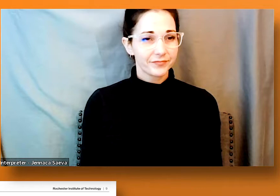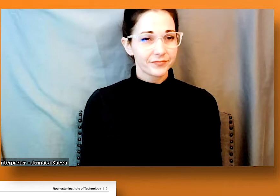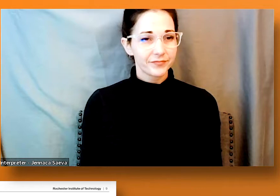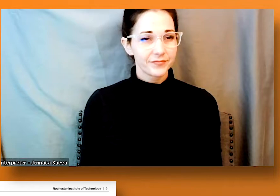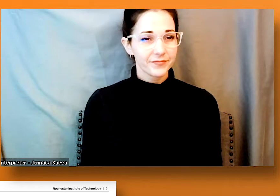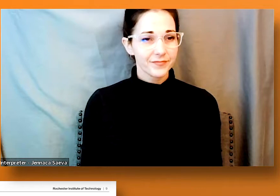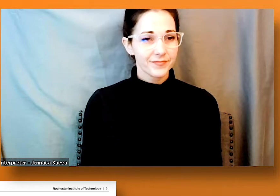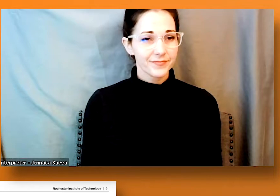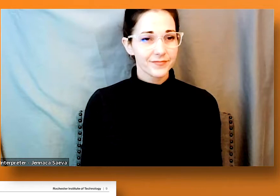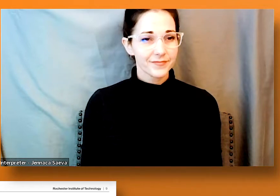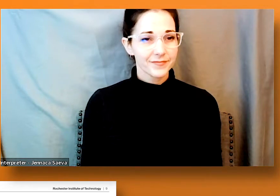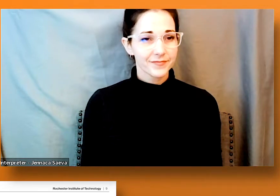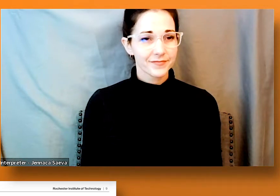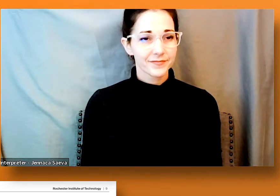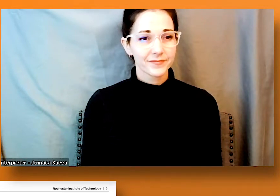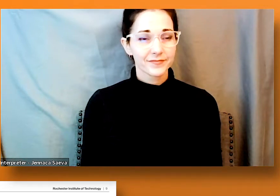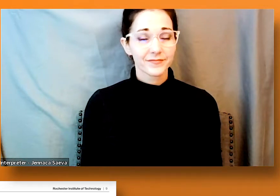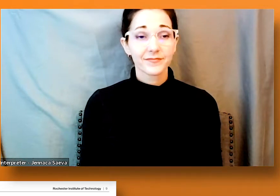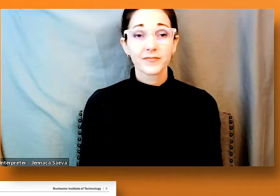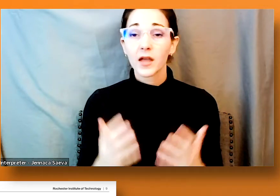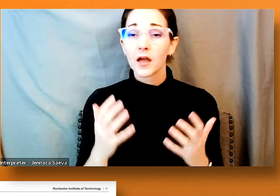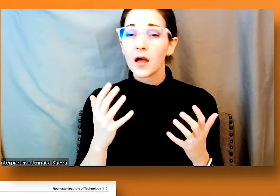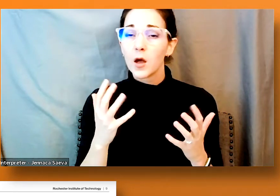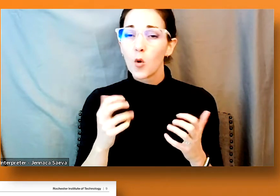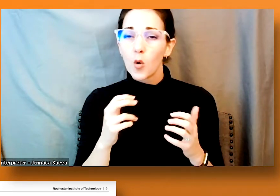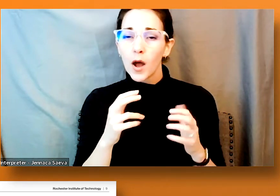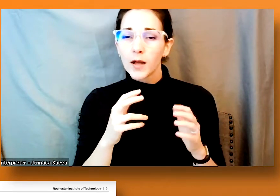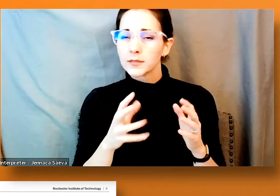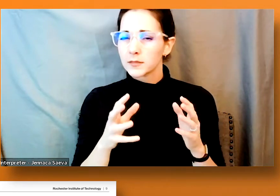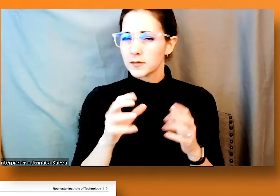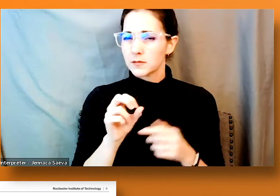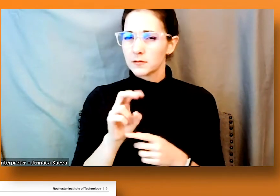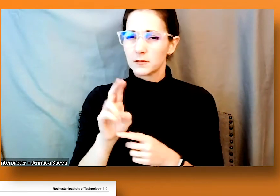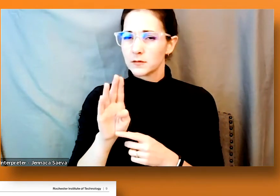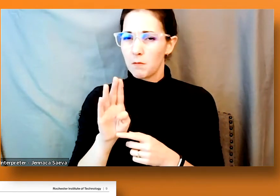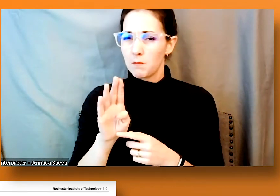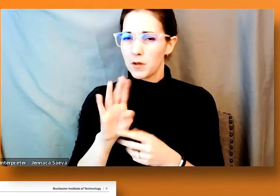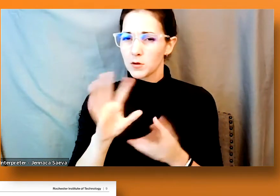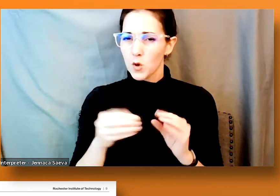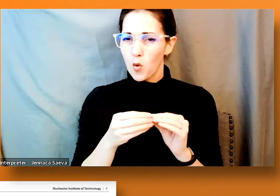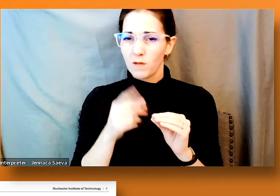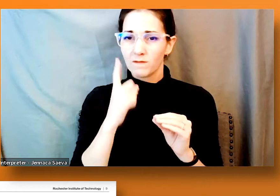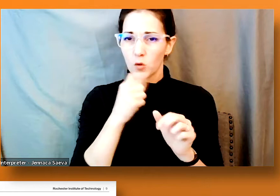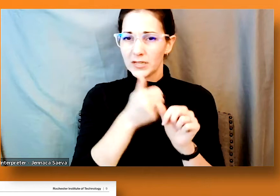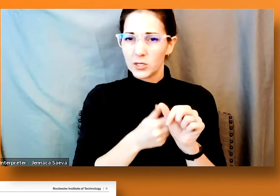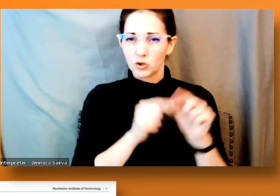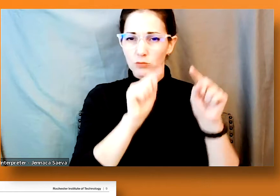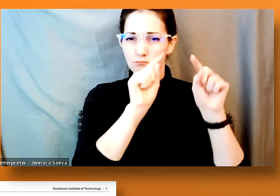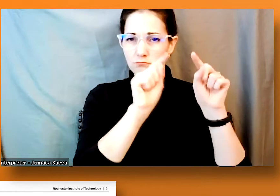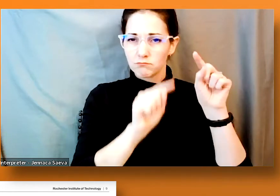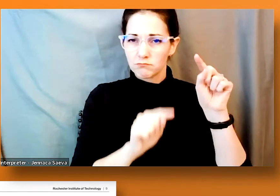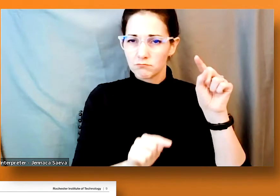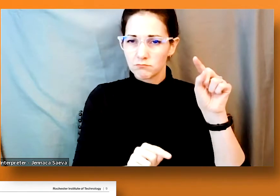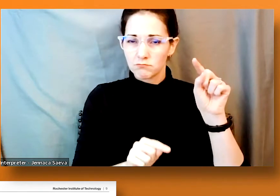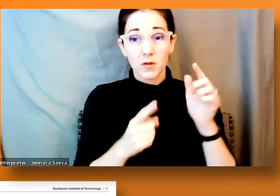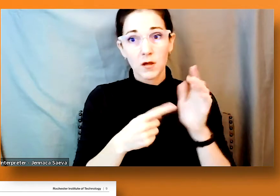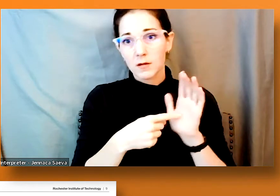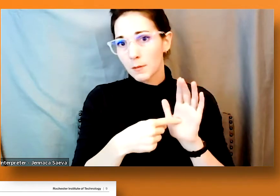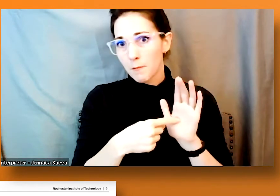So you'll want to look at the subtotals in each one of these categories. For instance, under travel,